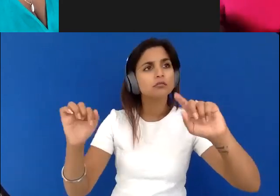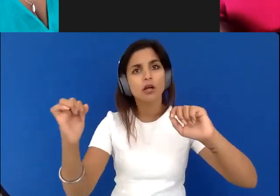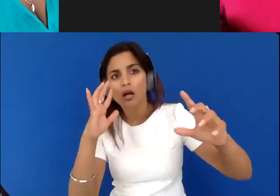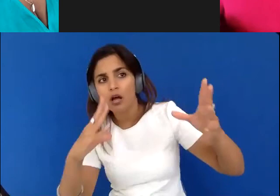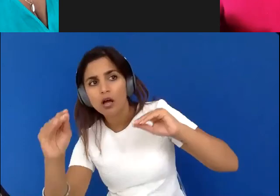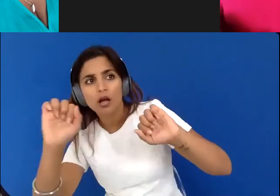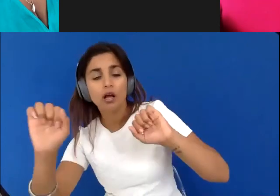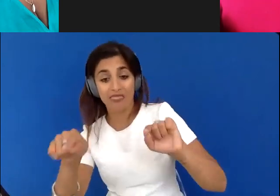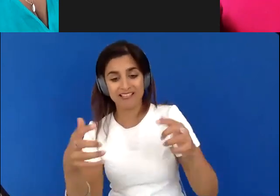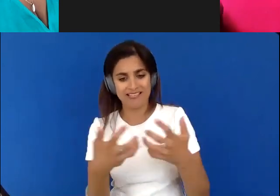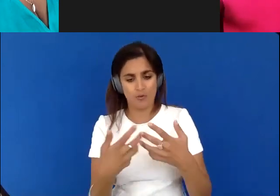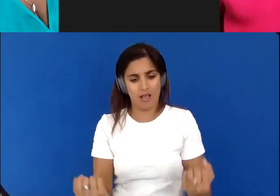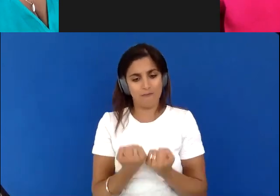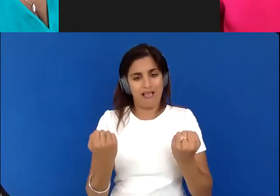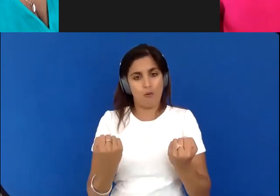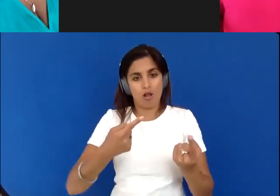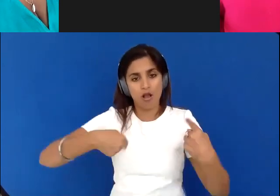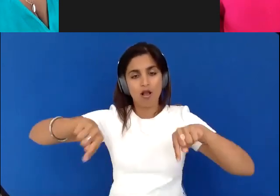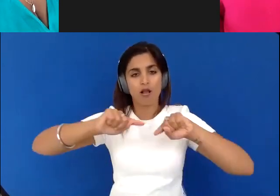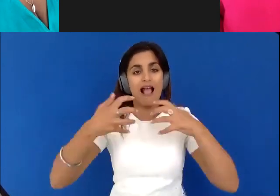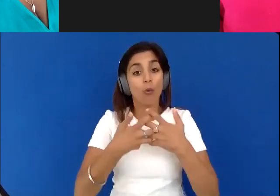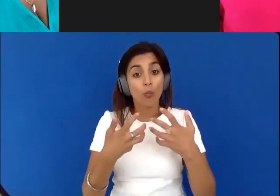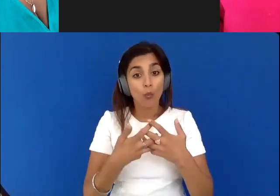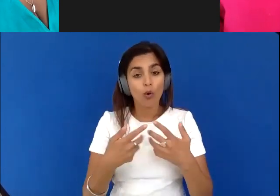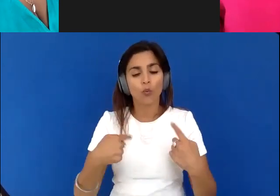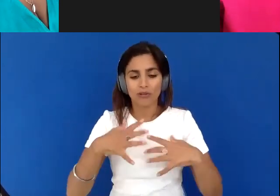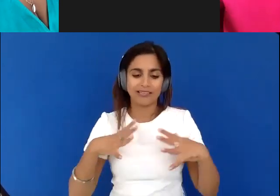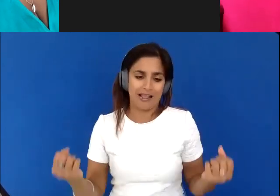need to be invested in empowering the most marginalized people in our